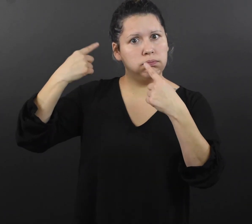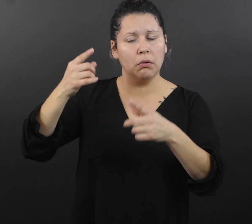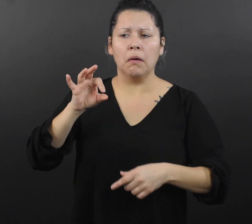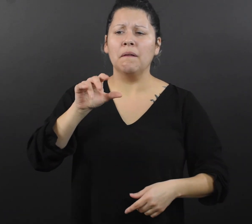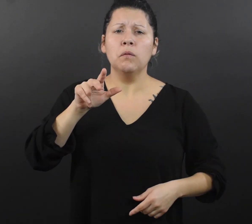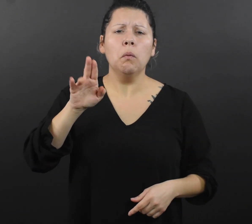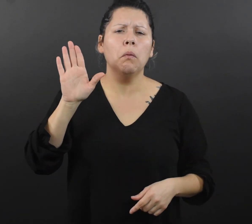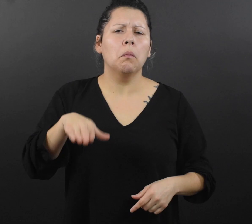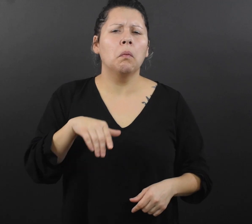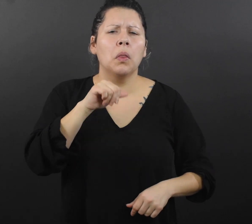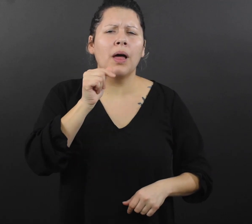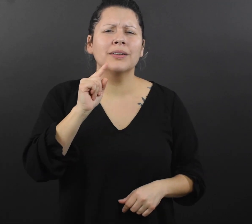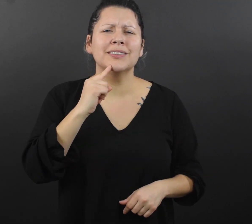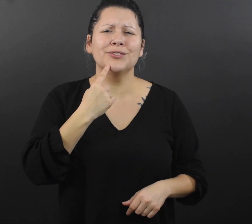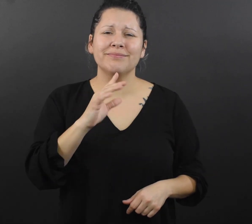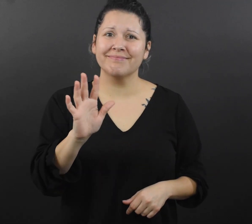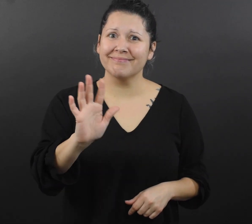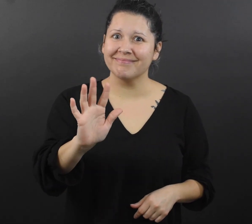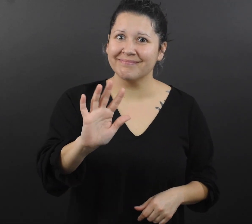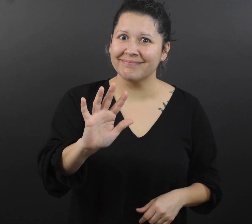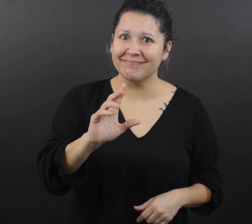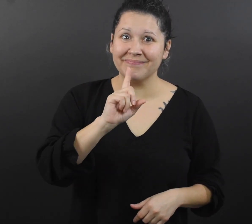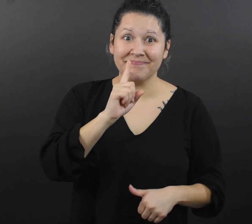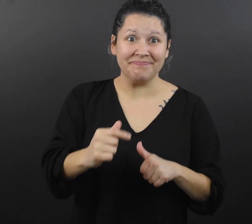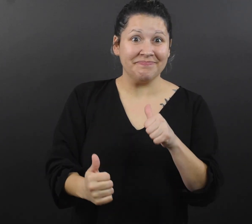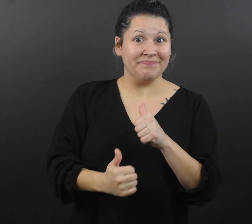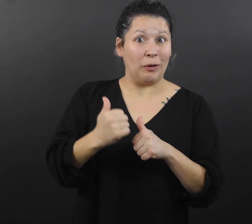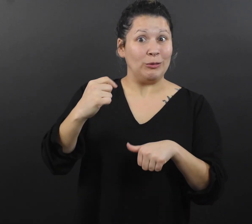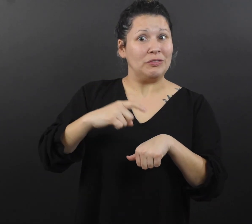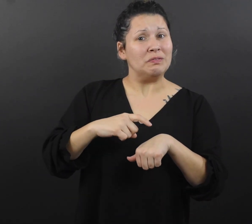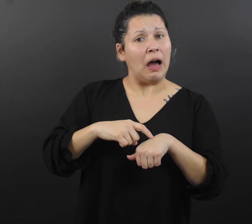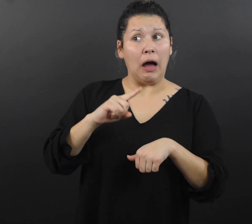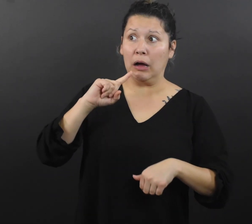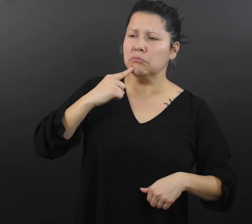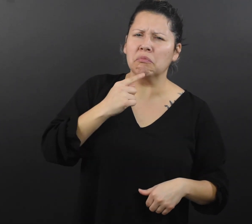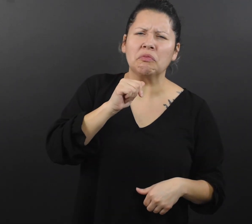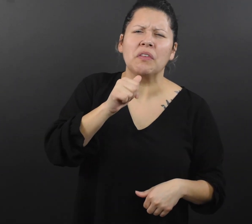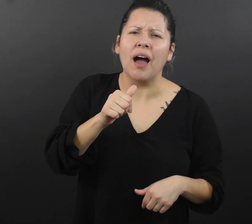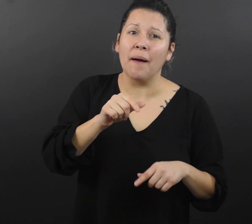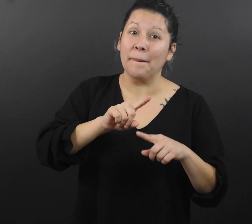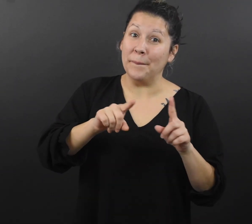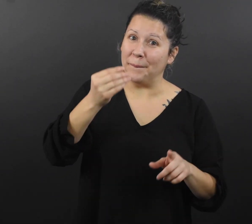serious,” says Heath. “Lots of times, it’s not. But it can be very serious.